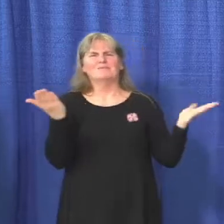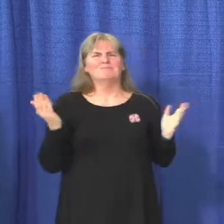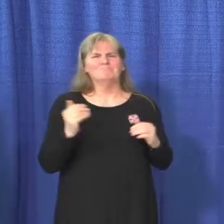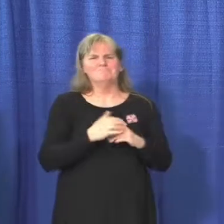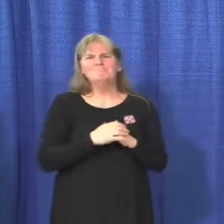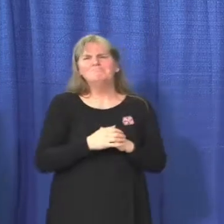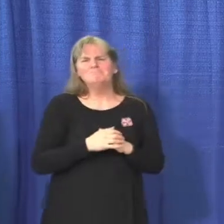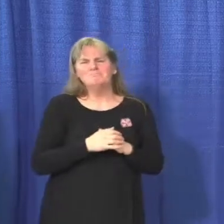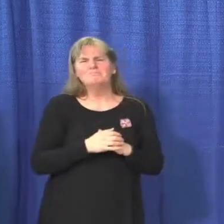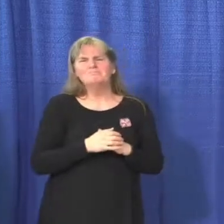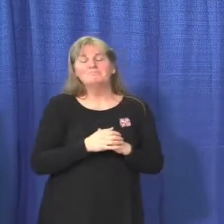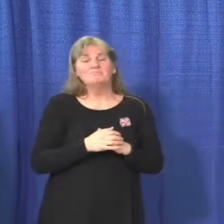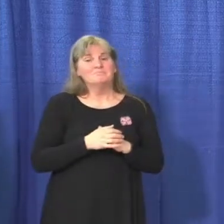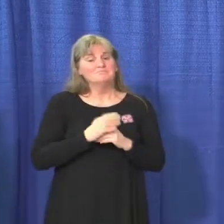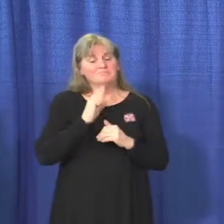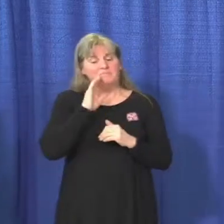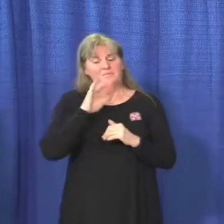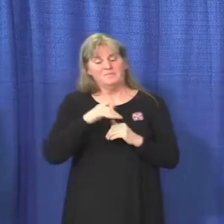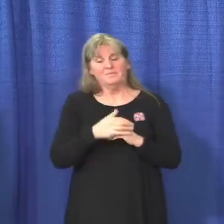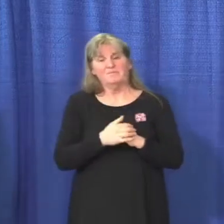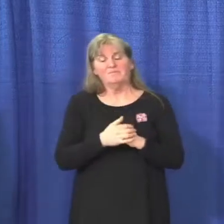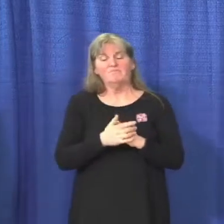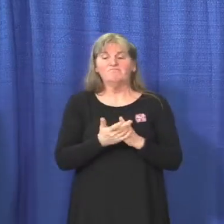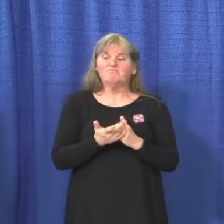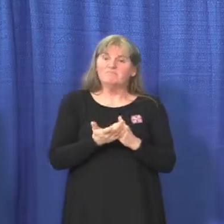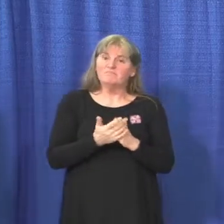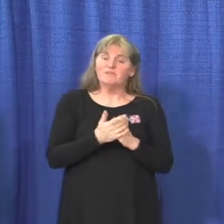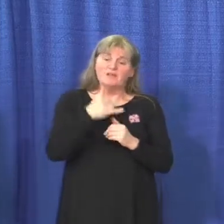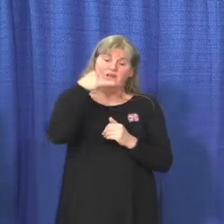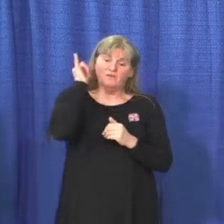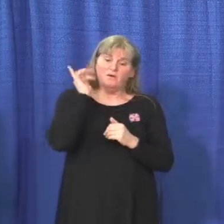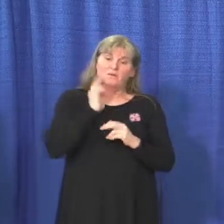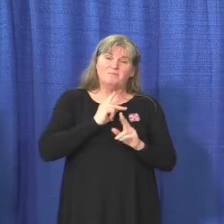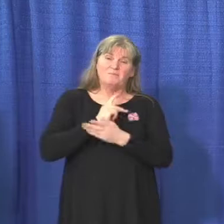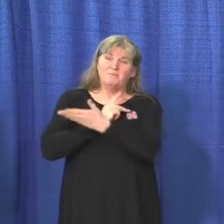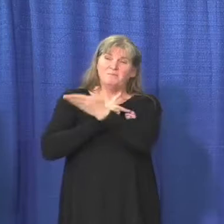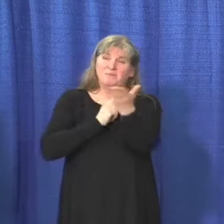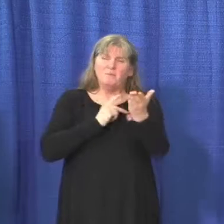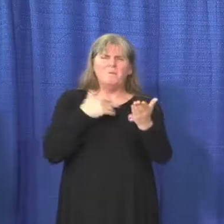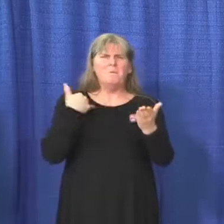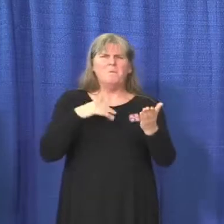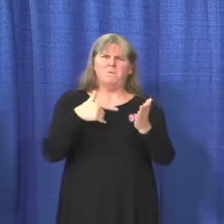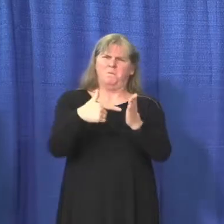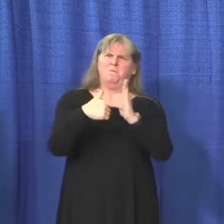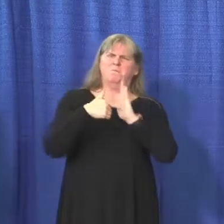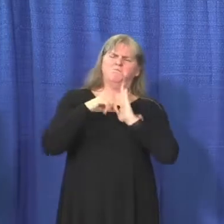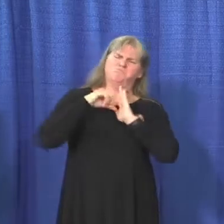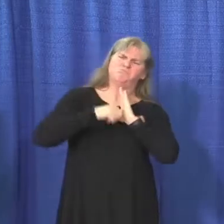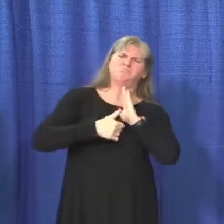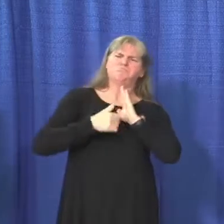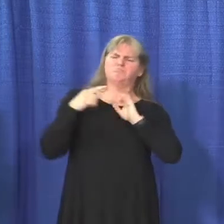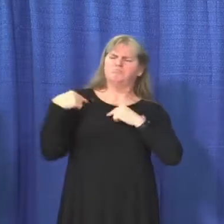and I think the values have shone through in this last year and when we developed the